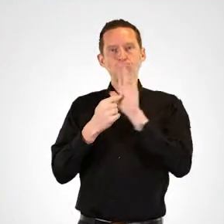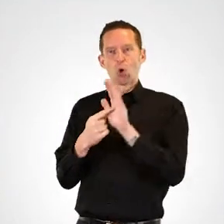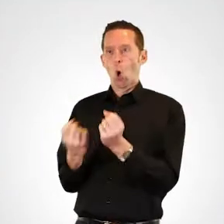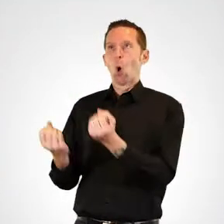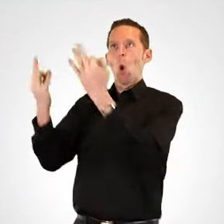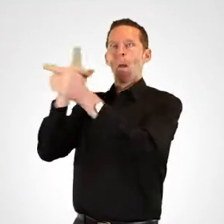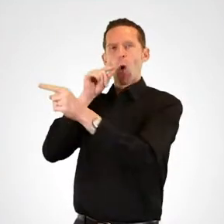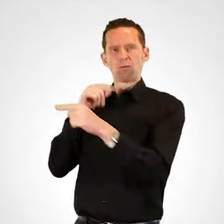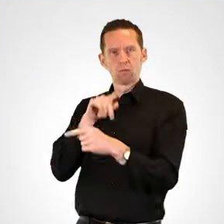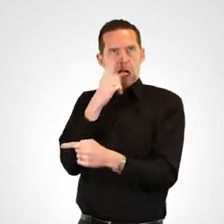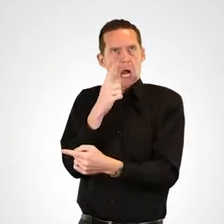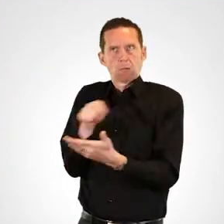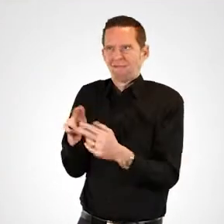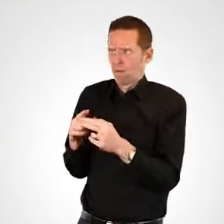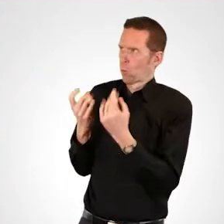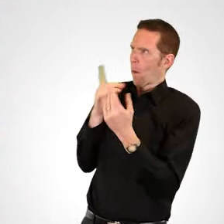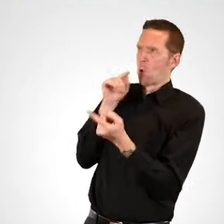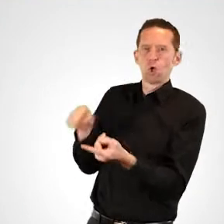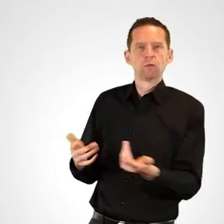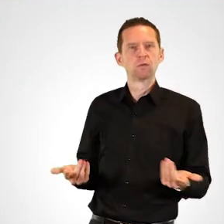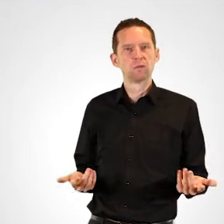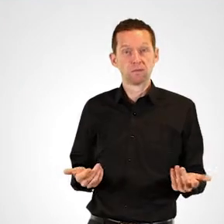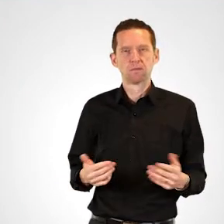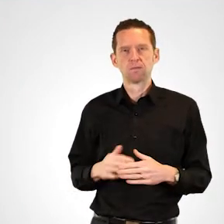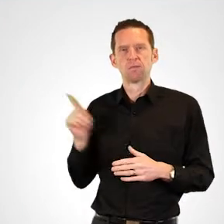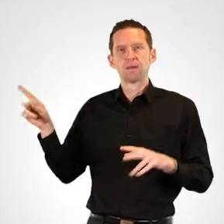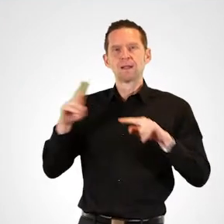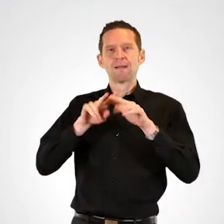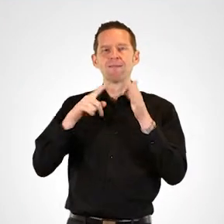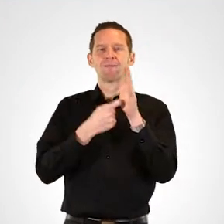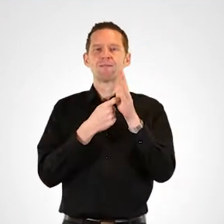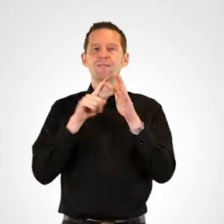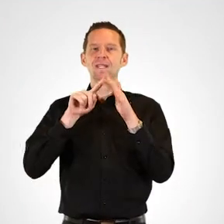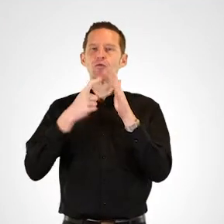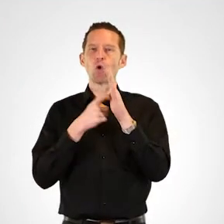which seems impossible if there are no birds. Another study that Ferreiro did with a colleague, Teberosky,